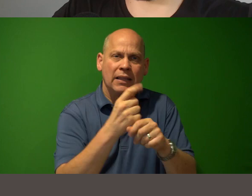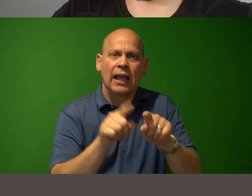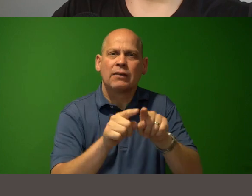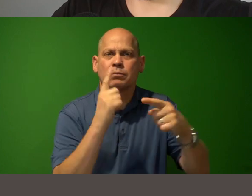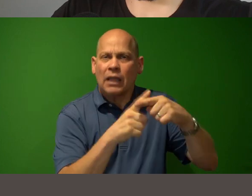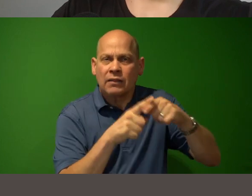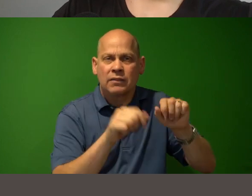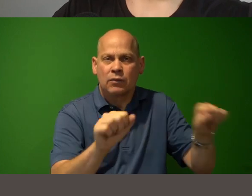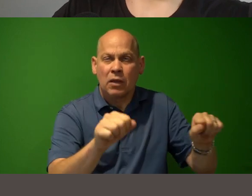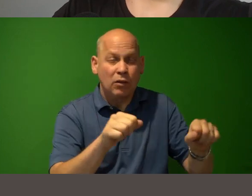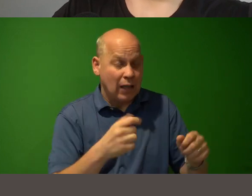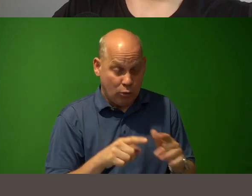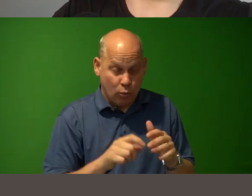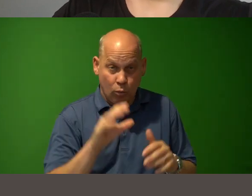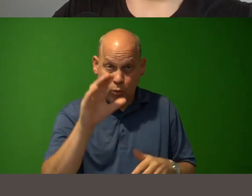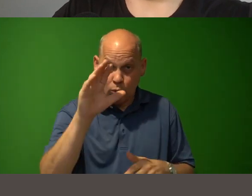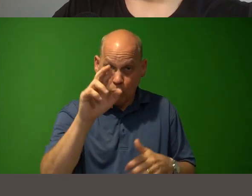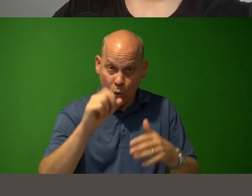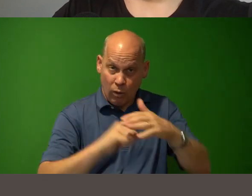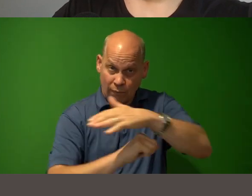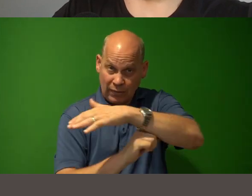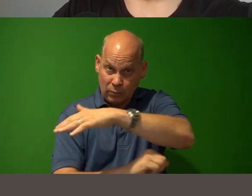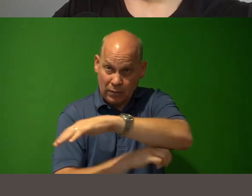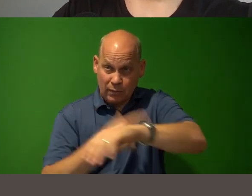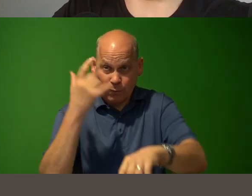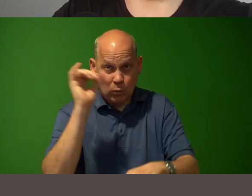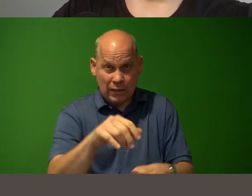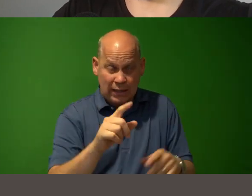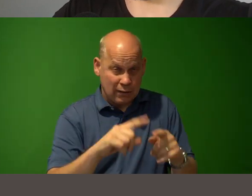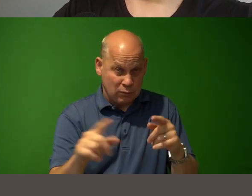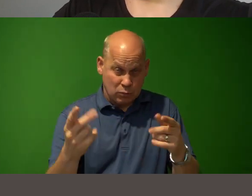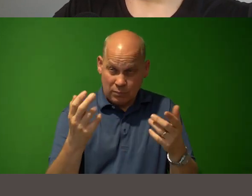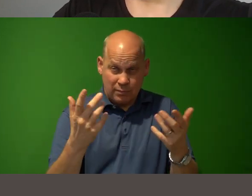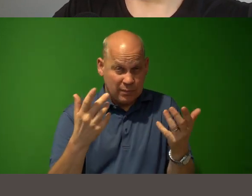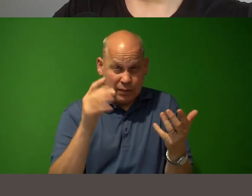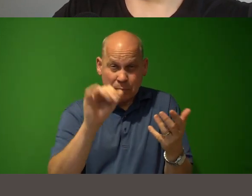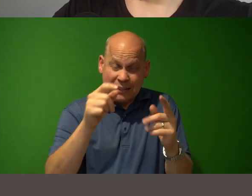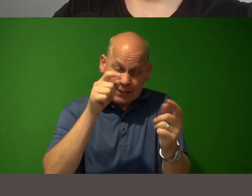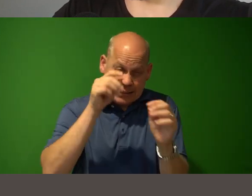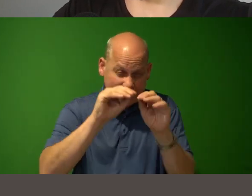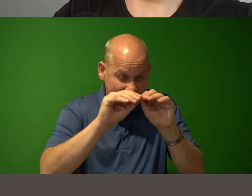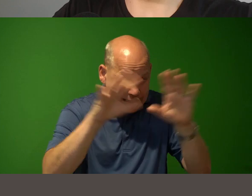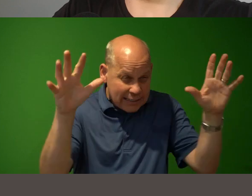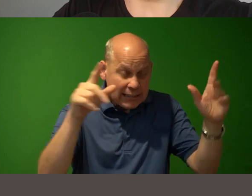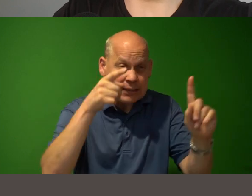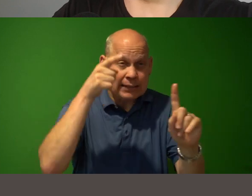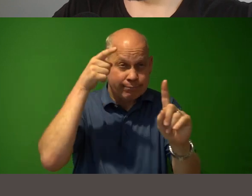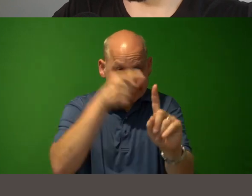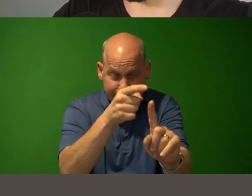And the core fundamentals that I follow for UX is to be clear, be concise, and be useful.